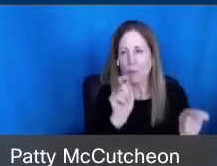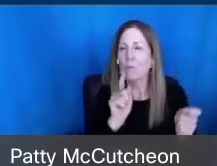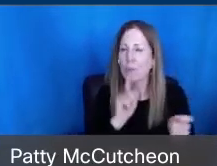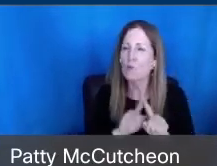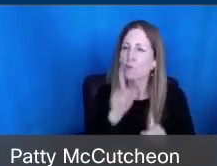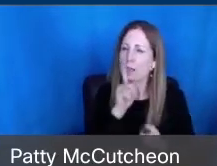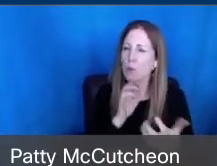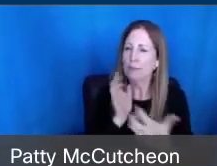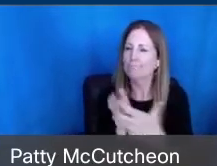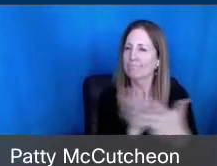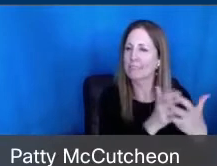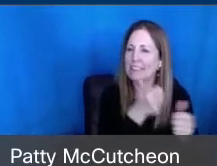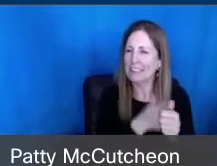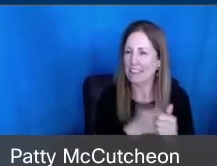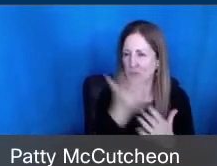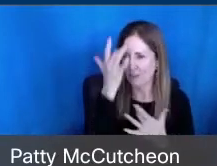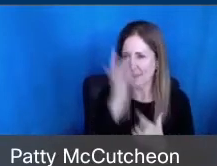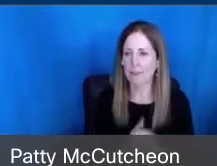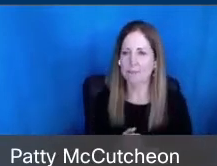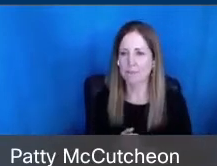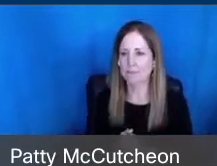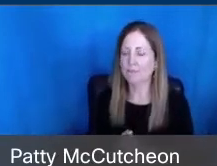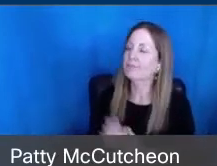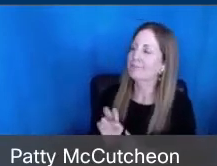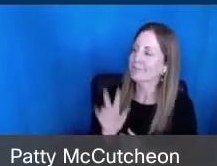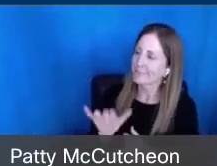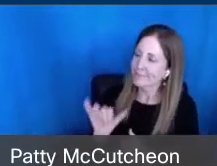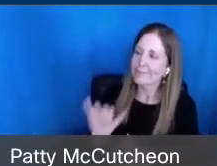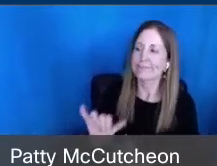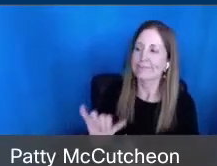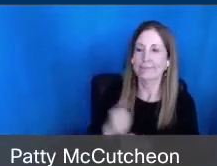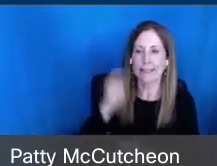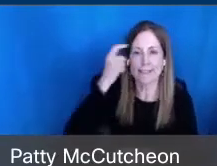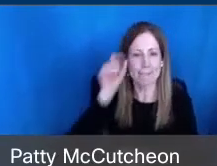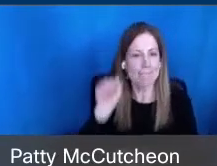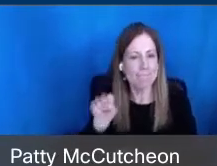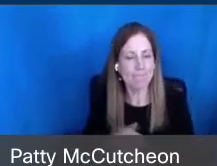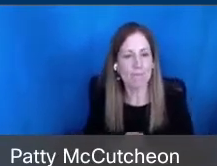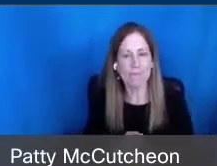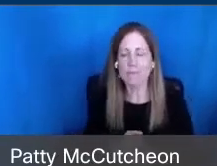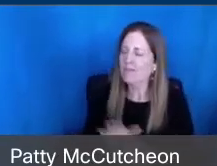[Evy] Mm, well, yeah. That absolutely makes sense. So what were some of the challenges that you faced